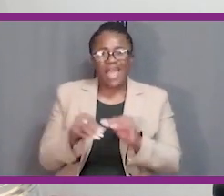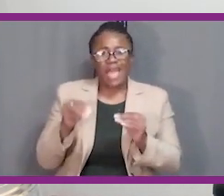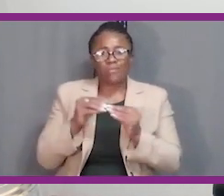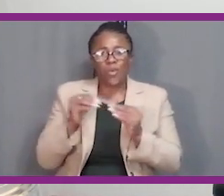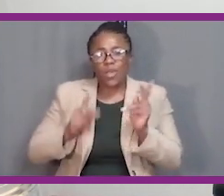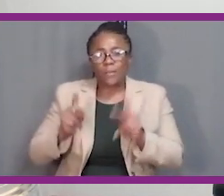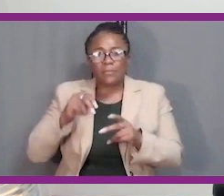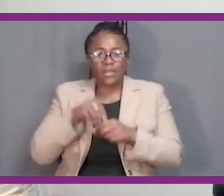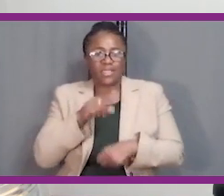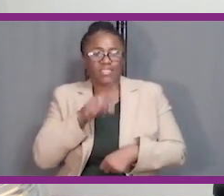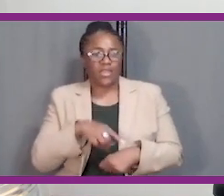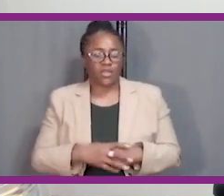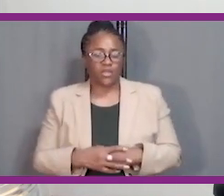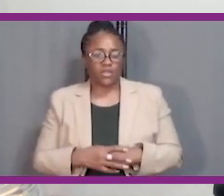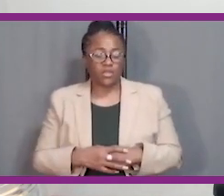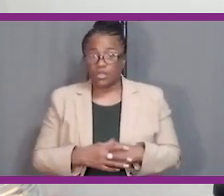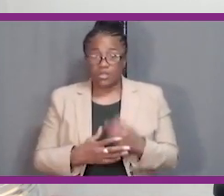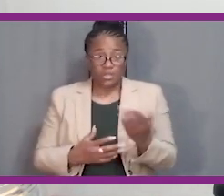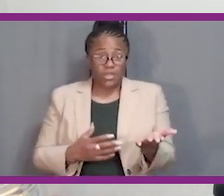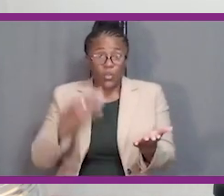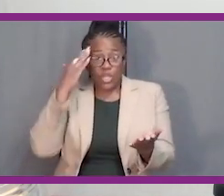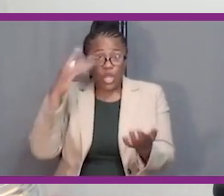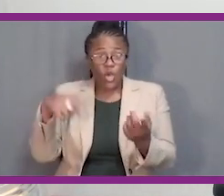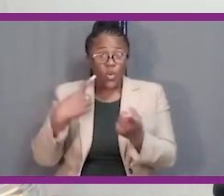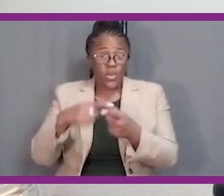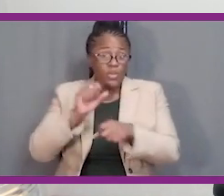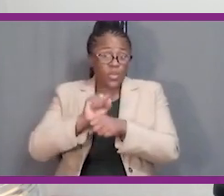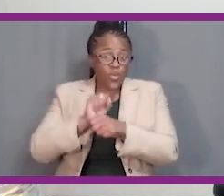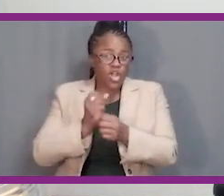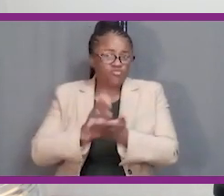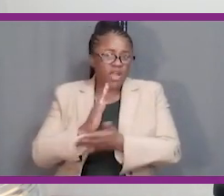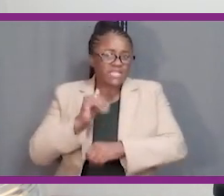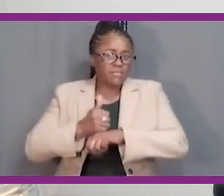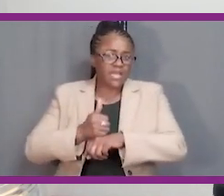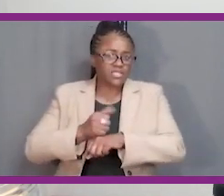oftentimes it's the people who are already up towards the top anyways who end up benefiting